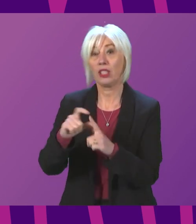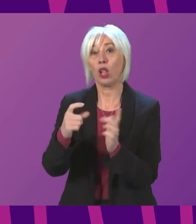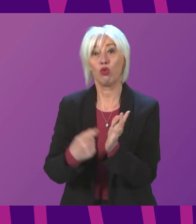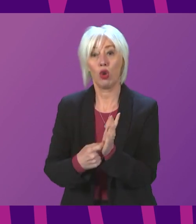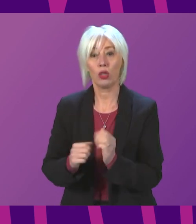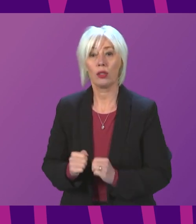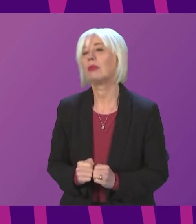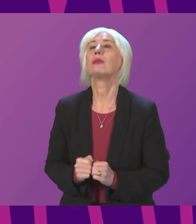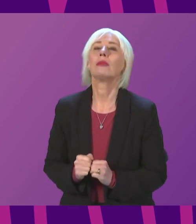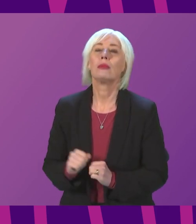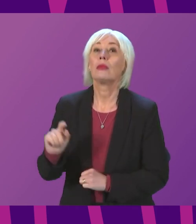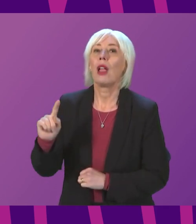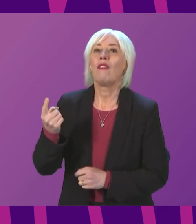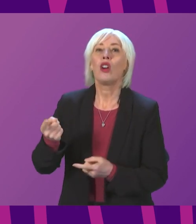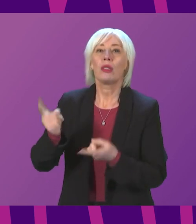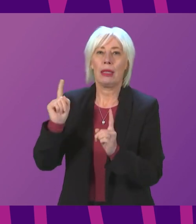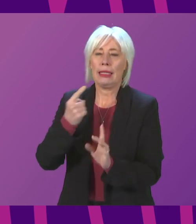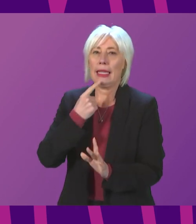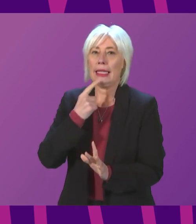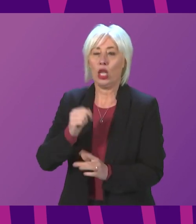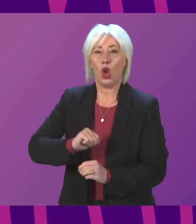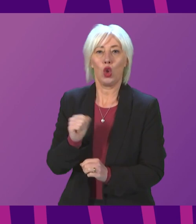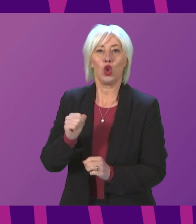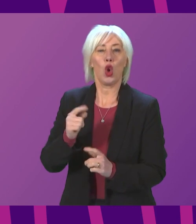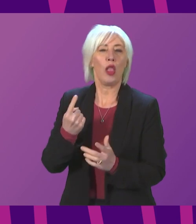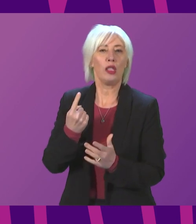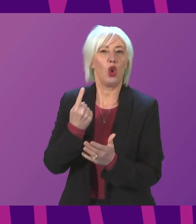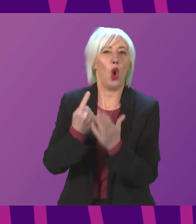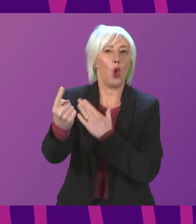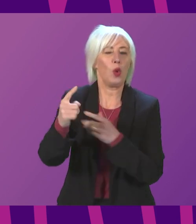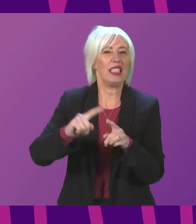The First Minister said that the reason why Scotland remained an outlier was the clinical